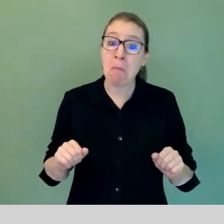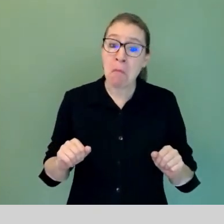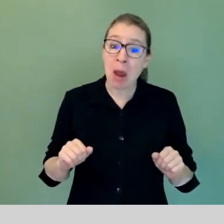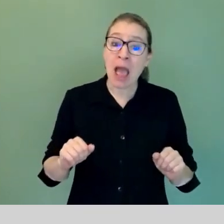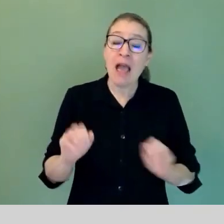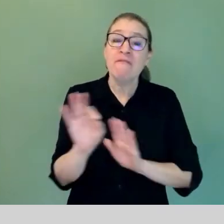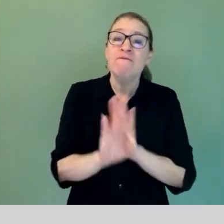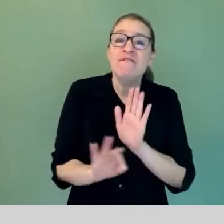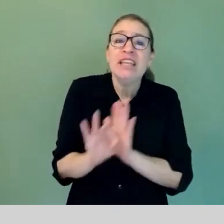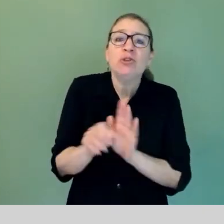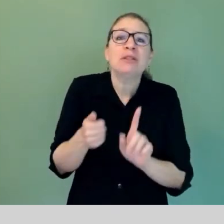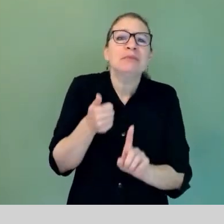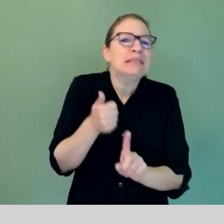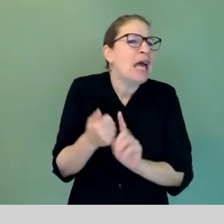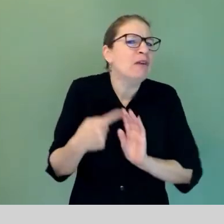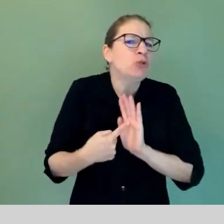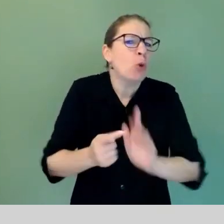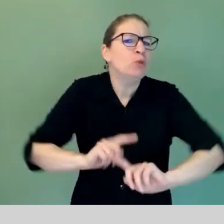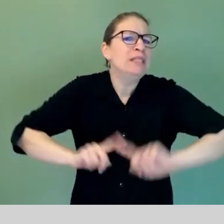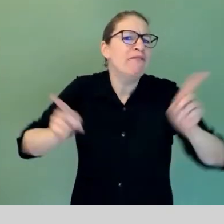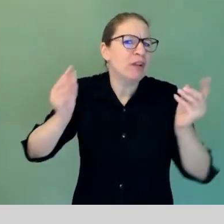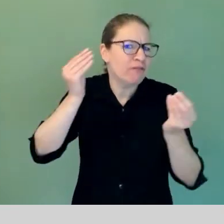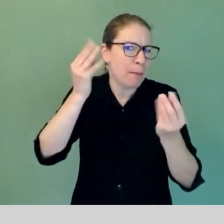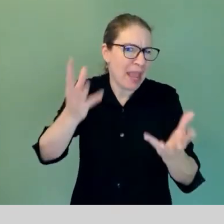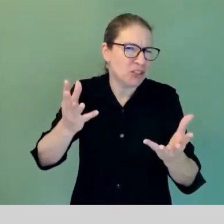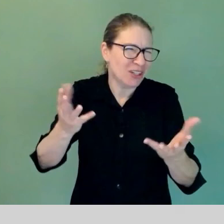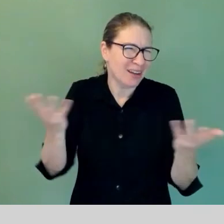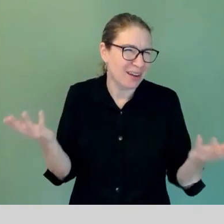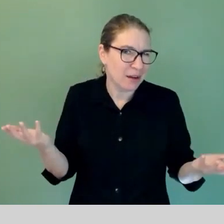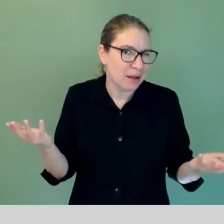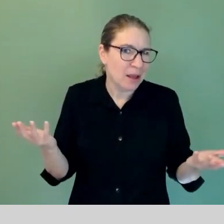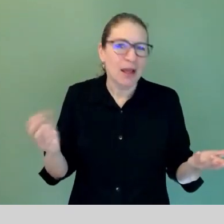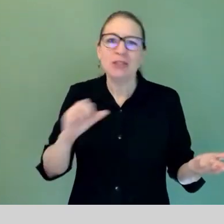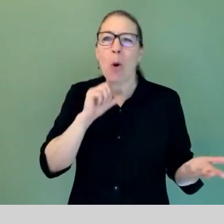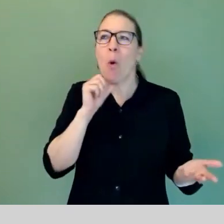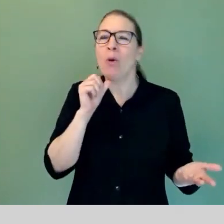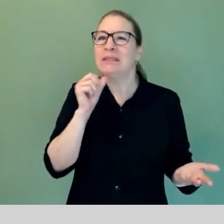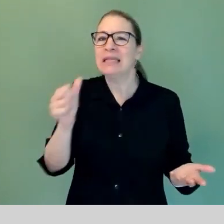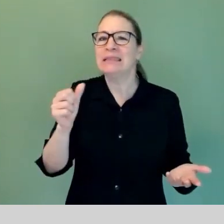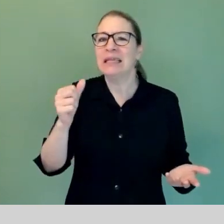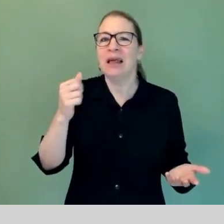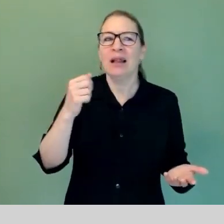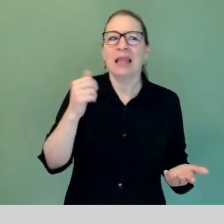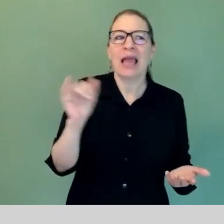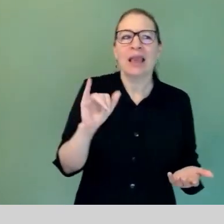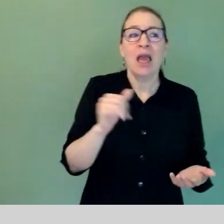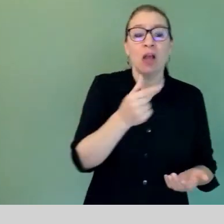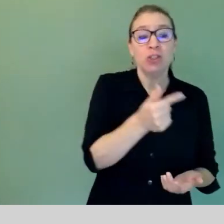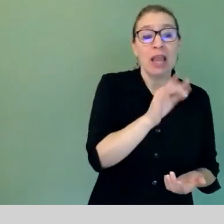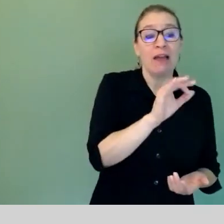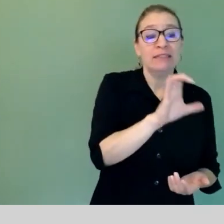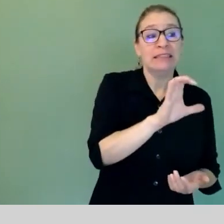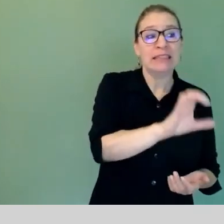we see even the features, itself, are conveying completely different information. So it's not like anything in GFCC's redundant